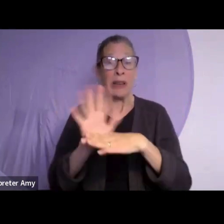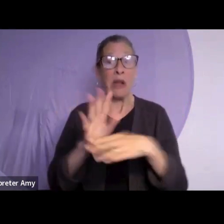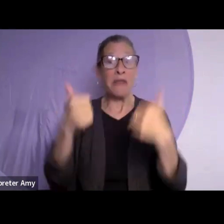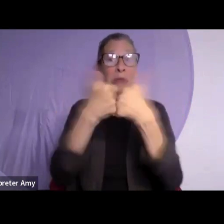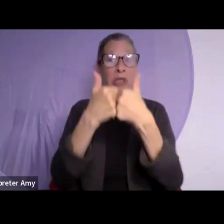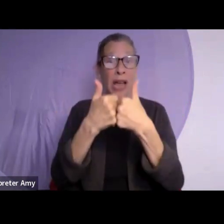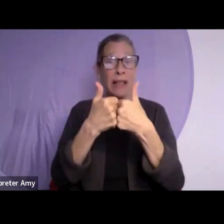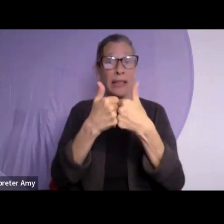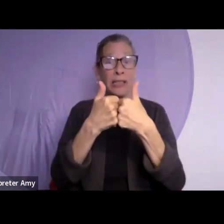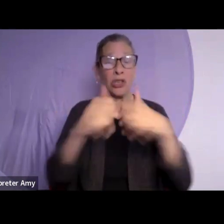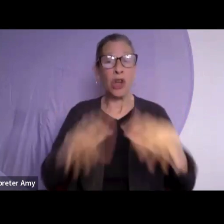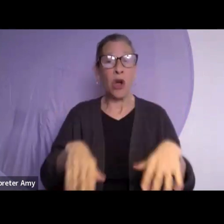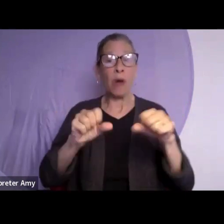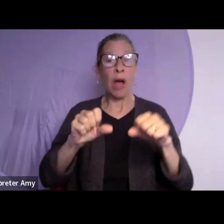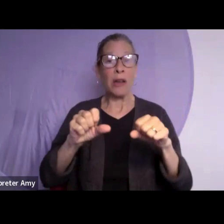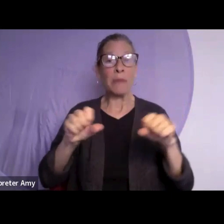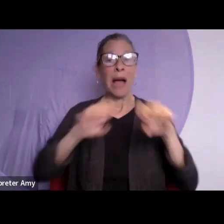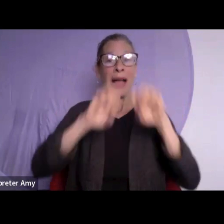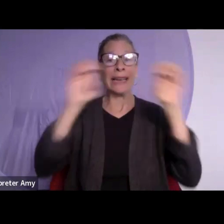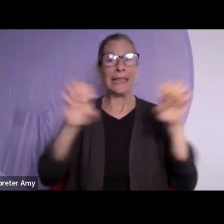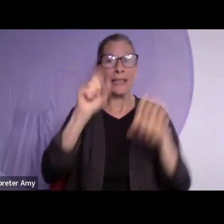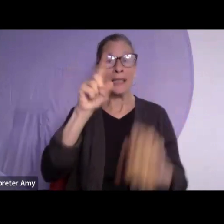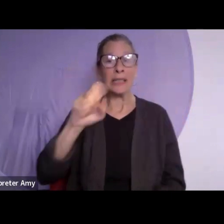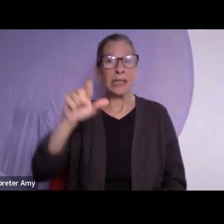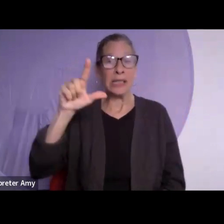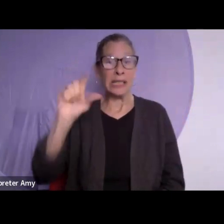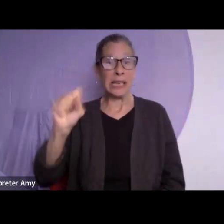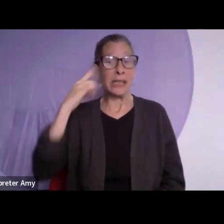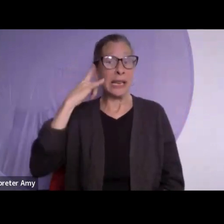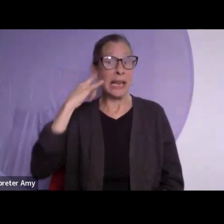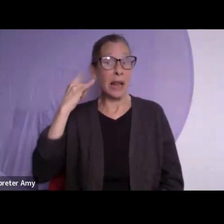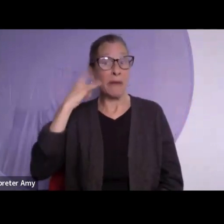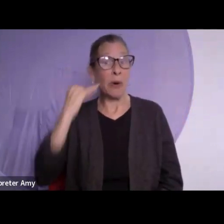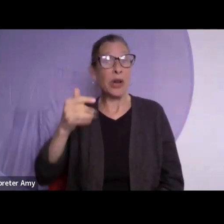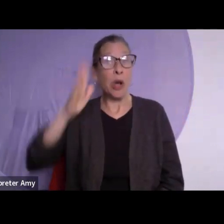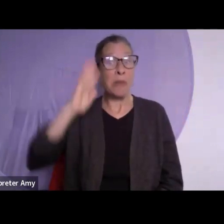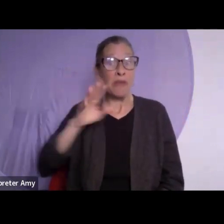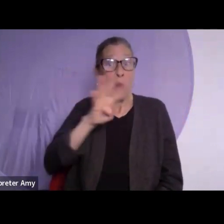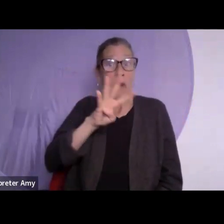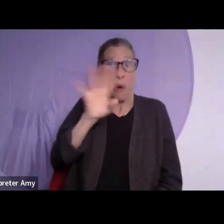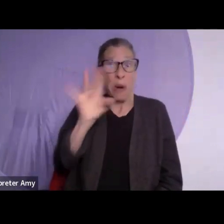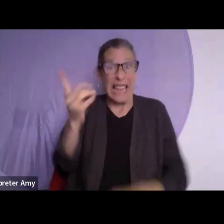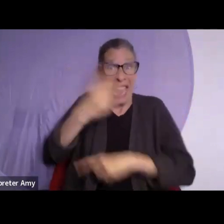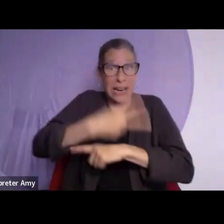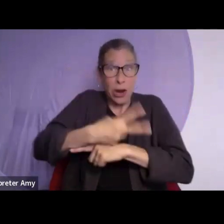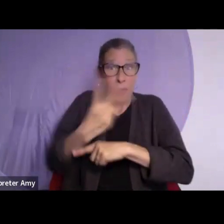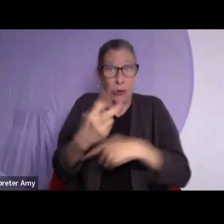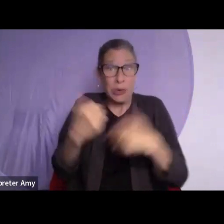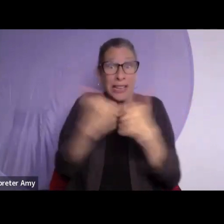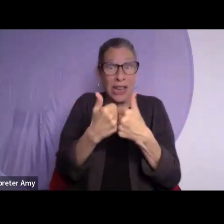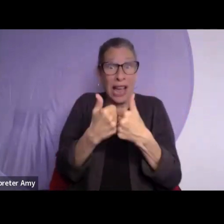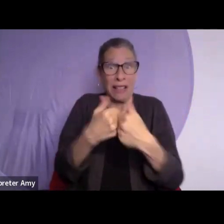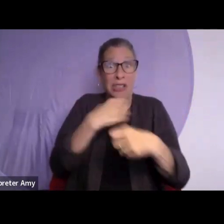and is a used to be a 48 hour challenge one of those 48 hours, like make a movie in 48 hours about a certain topic kind of